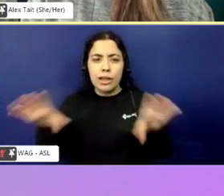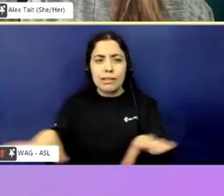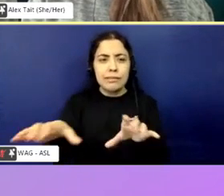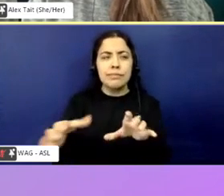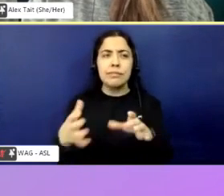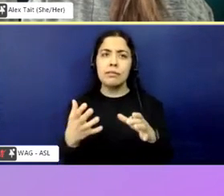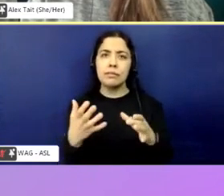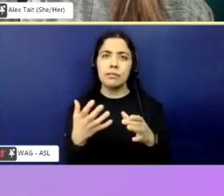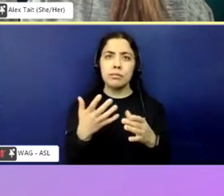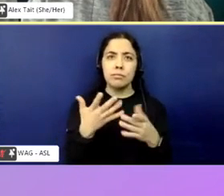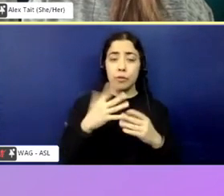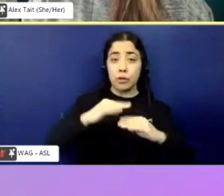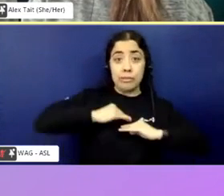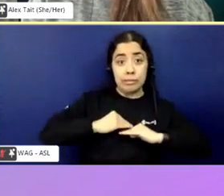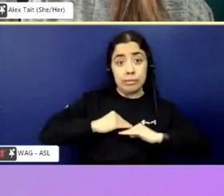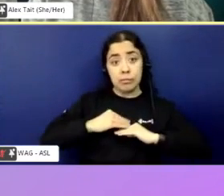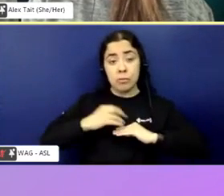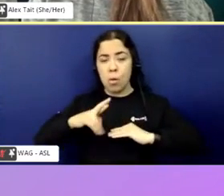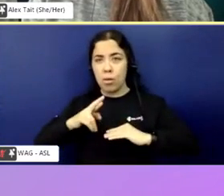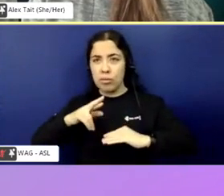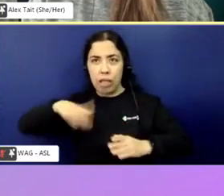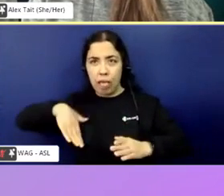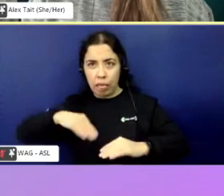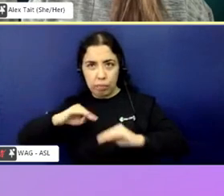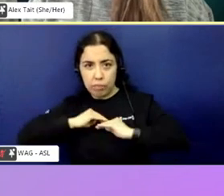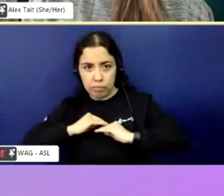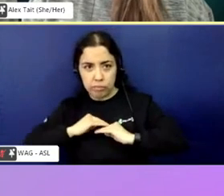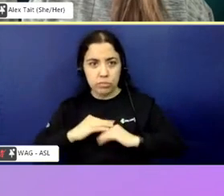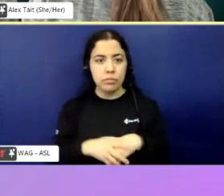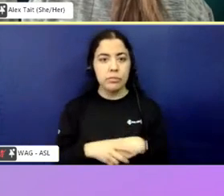unmet? When it comes to preparing meals, 18.8% have